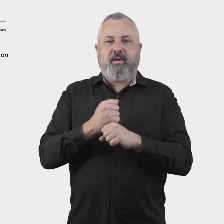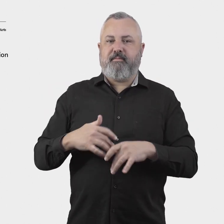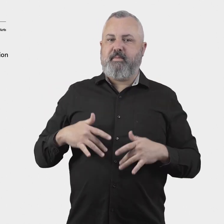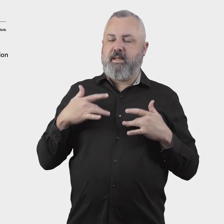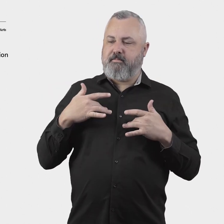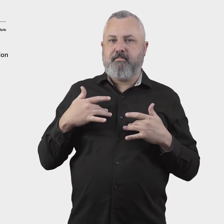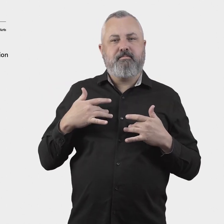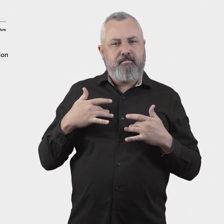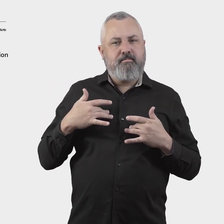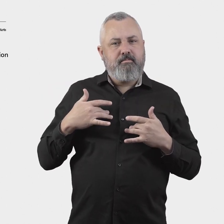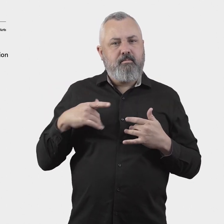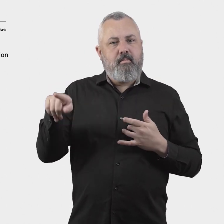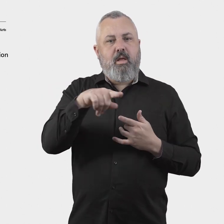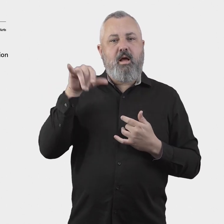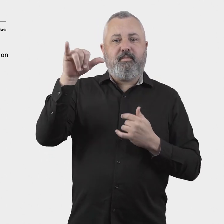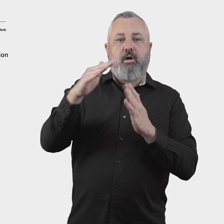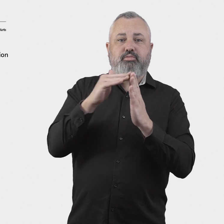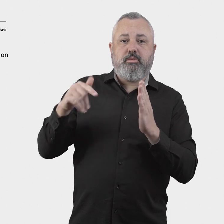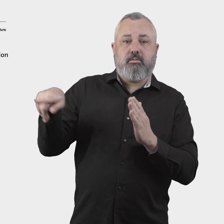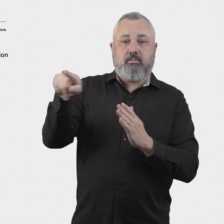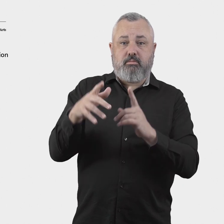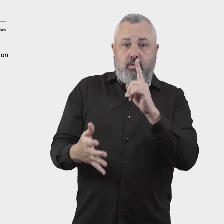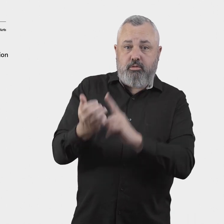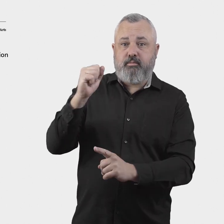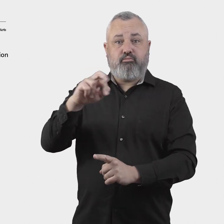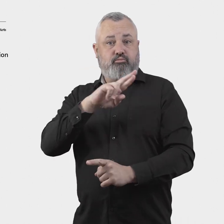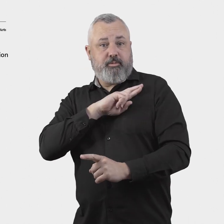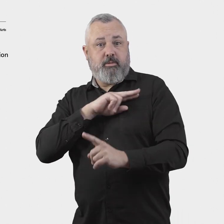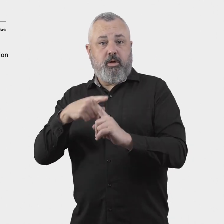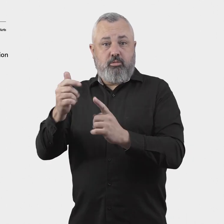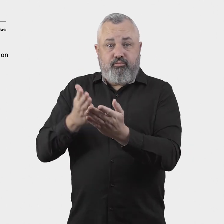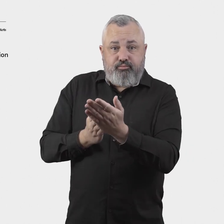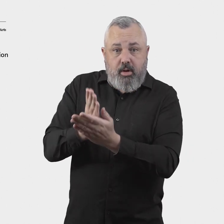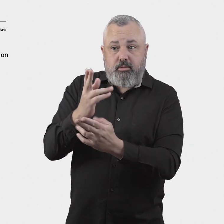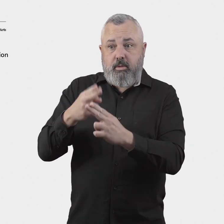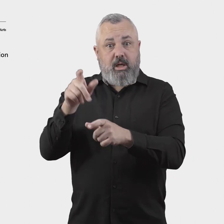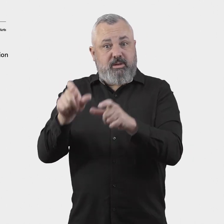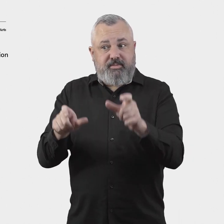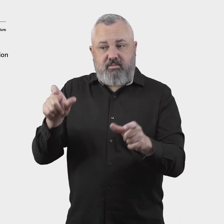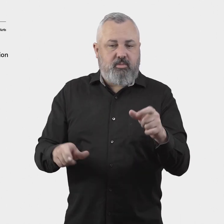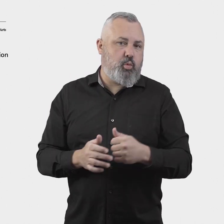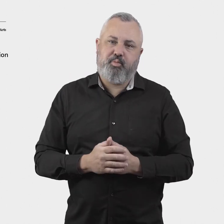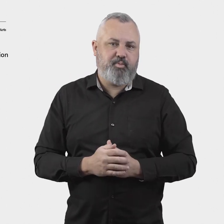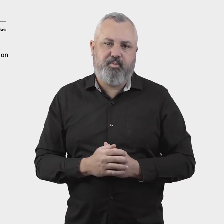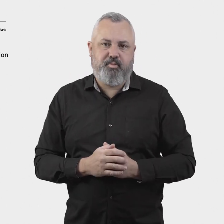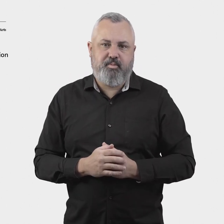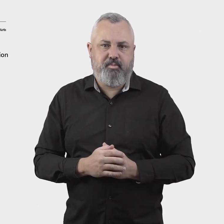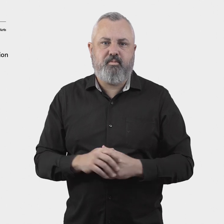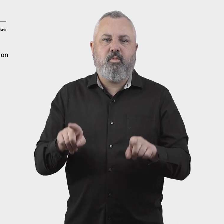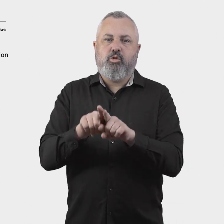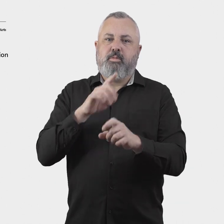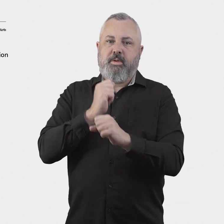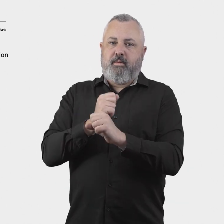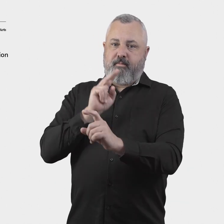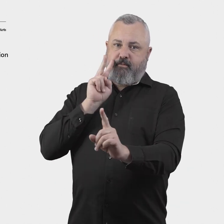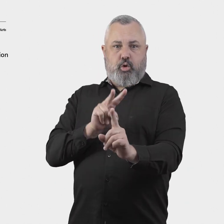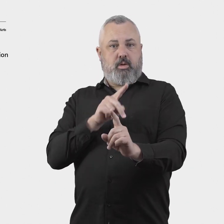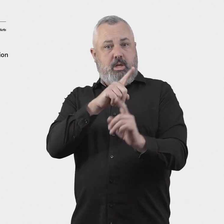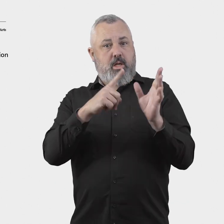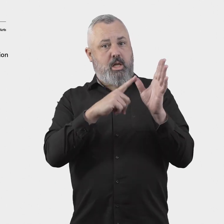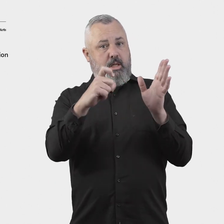view that the aviation industry has not consistently met its obligations to customers, and that the ACA has not